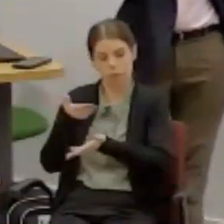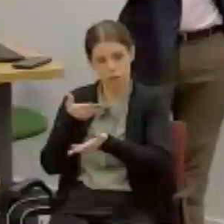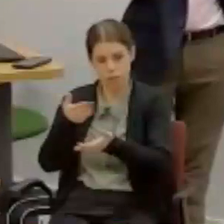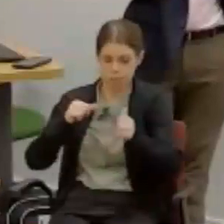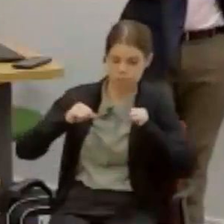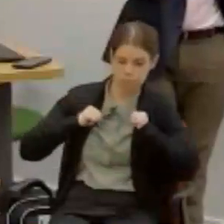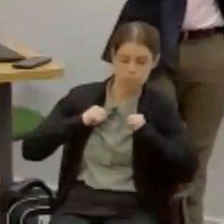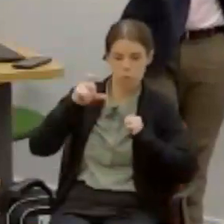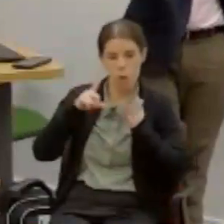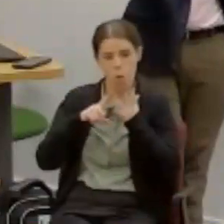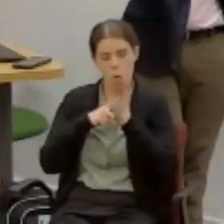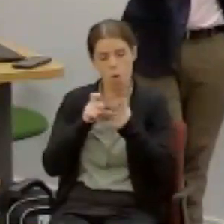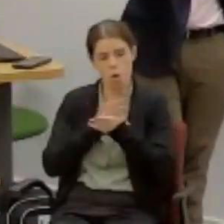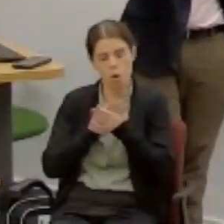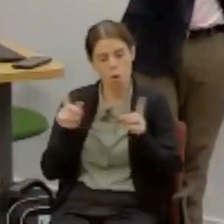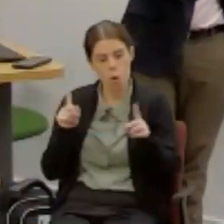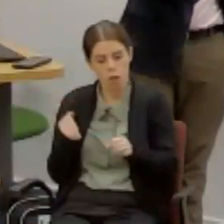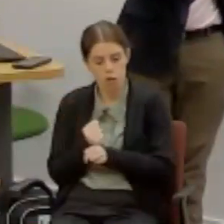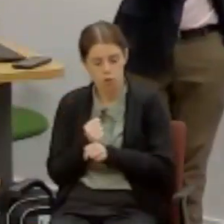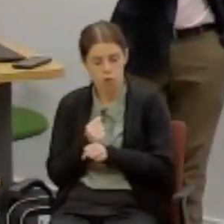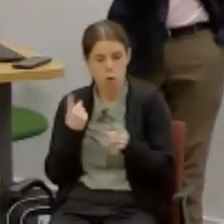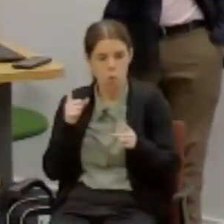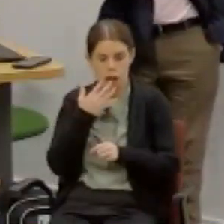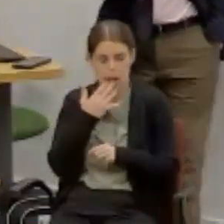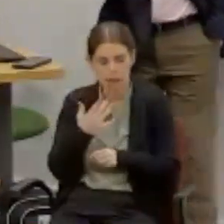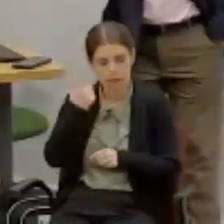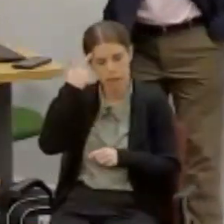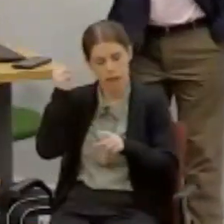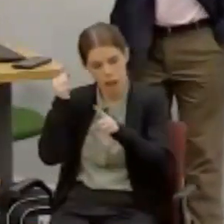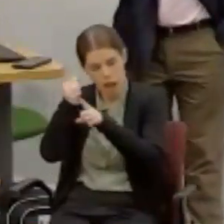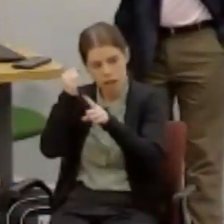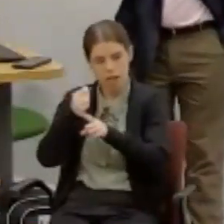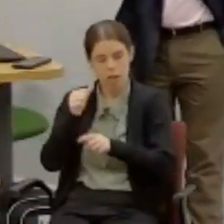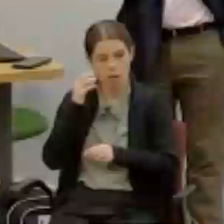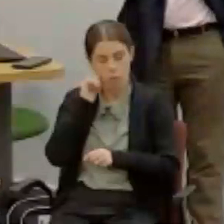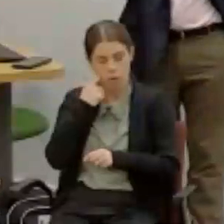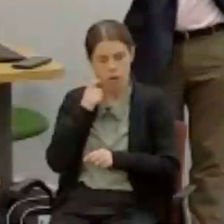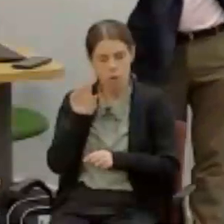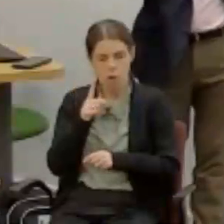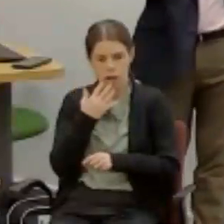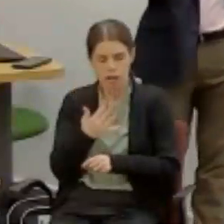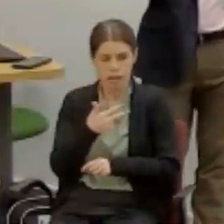So, what do you do in football? Always just heading, and it was well, soon as you get them 8 years up.